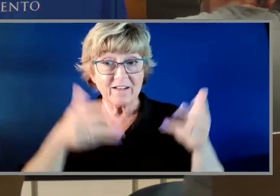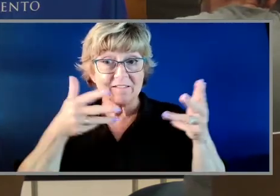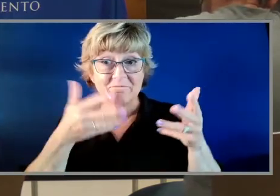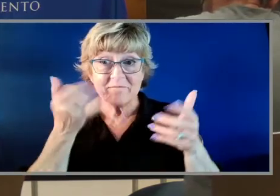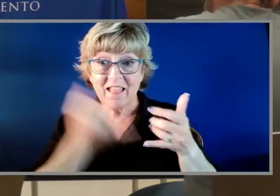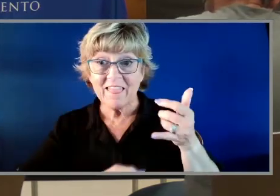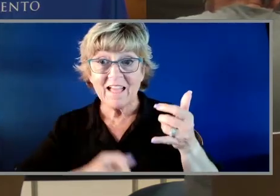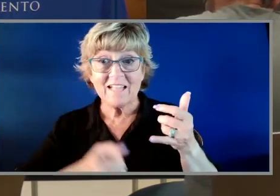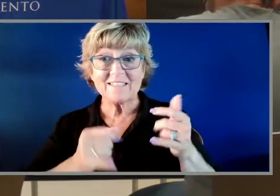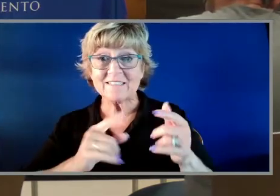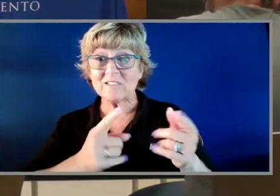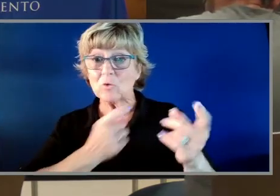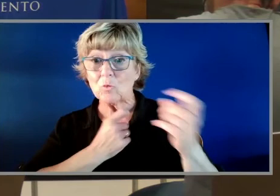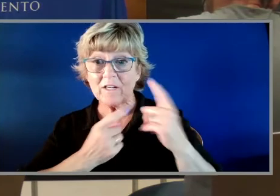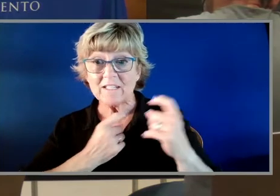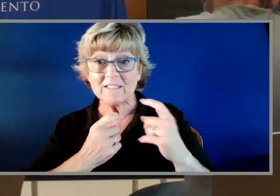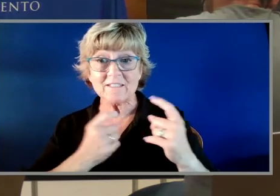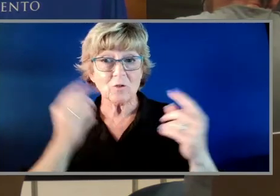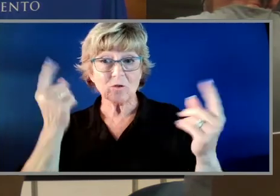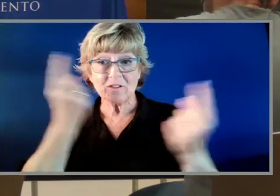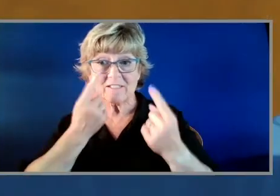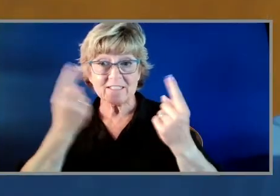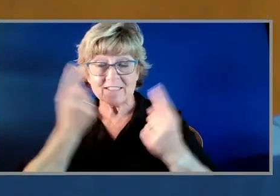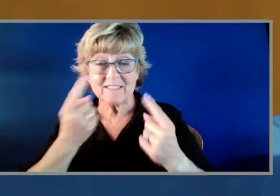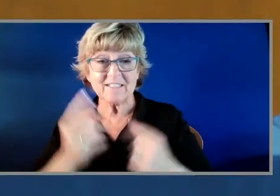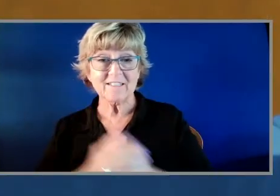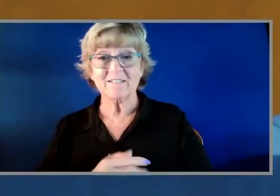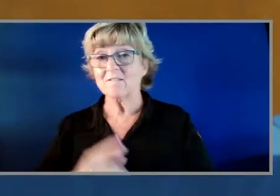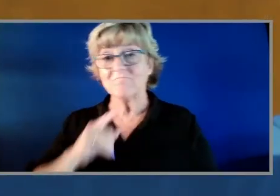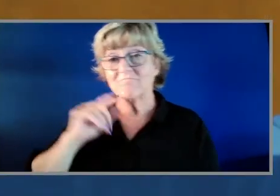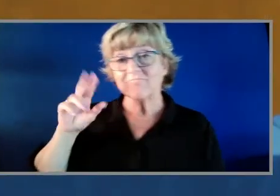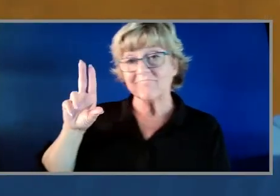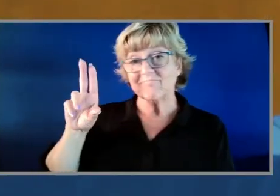Studio: So supervisor i'm going to ask, do you have any remaining questions or things we need to look at or consider as